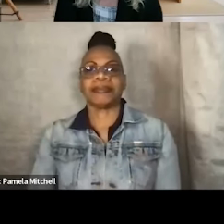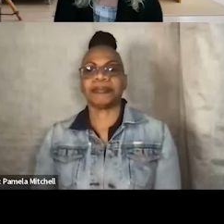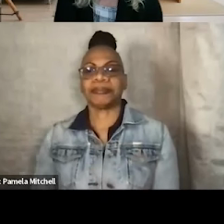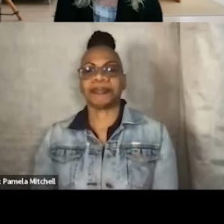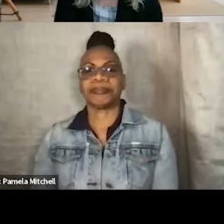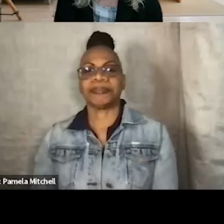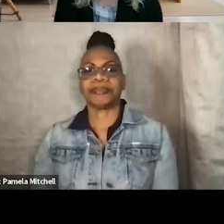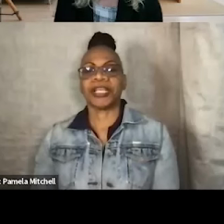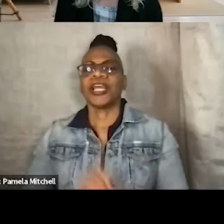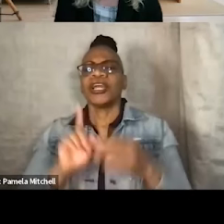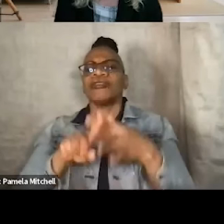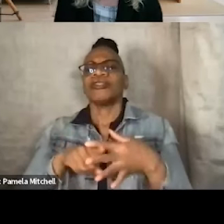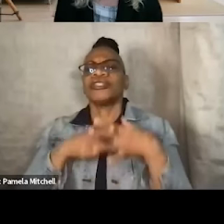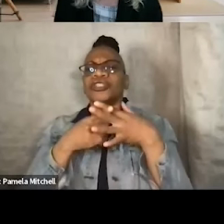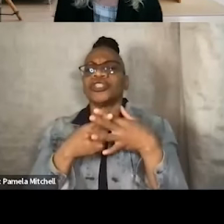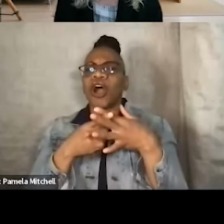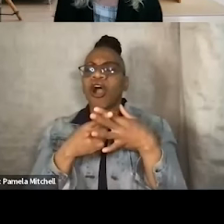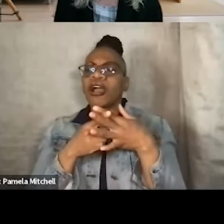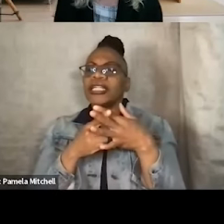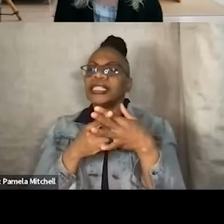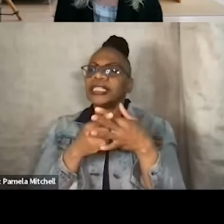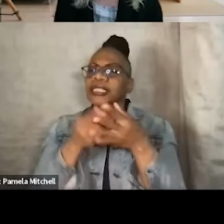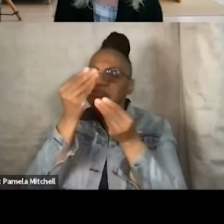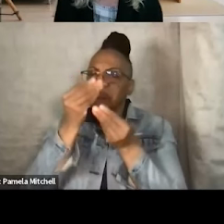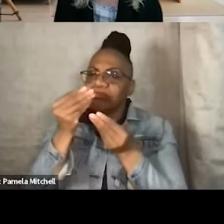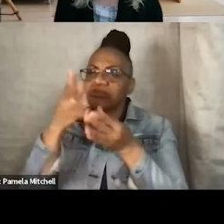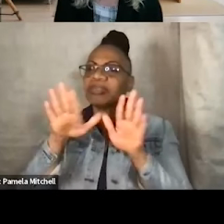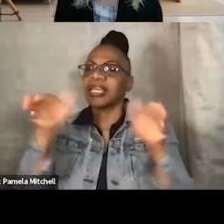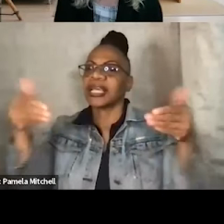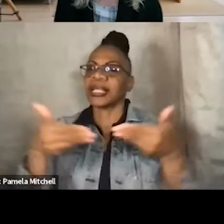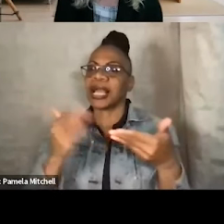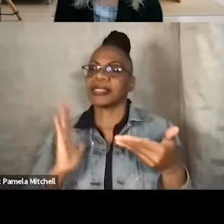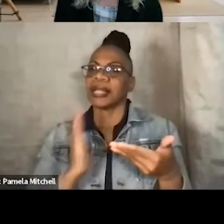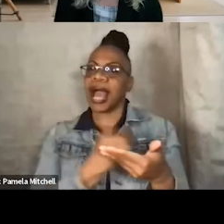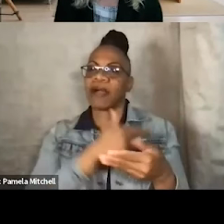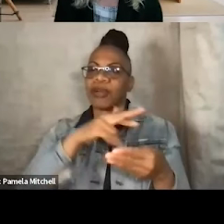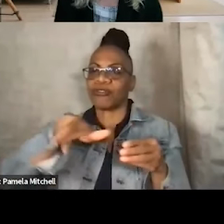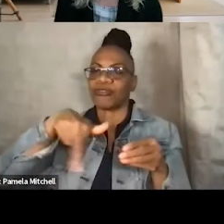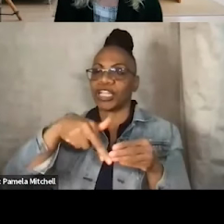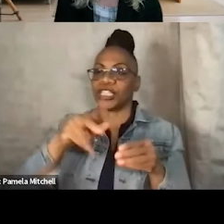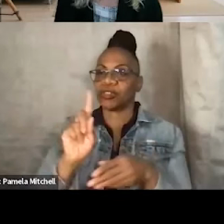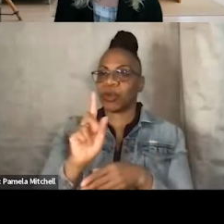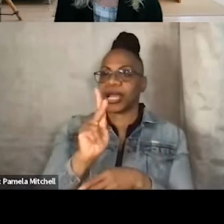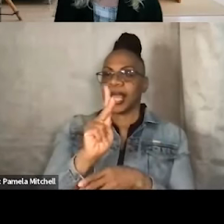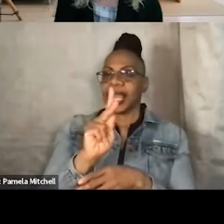So I wanted to start by just giving you a little bit of an introduction to our region. We're located in Kansas City, Missouri,